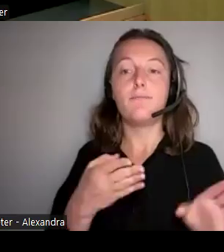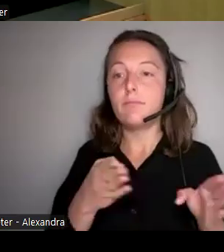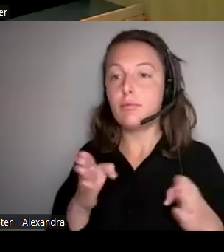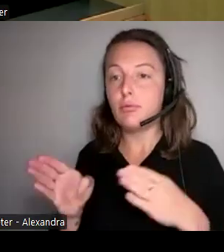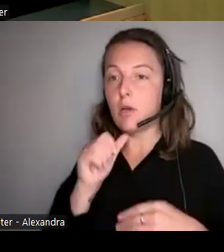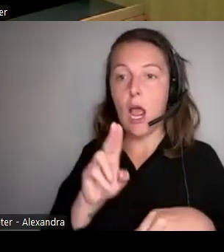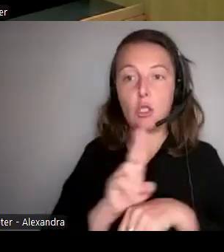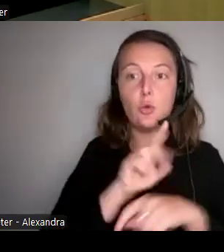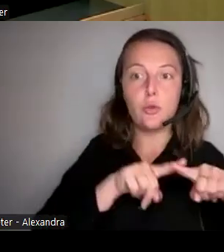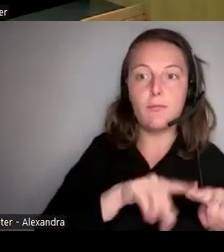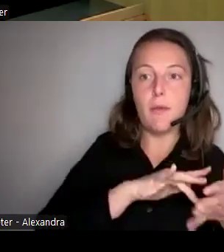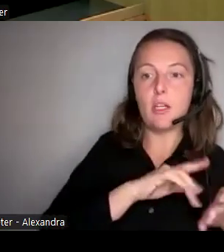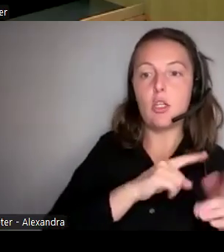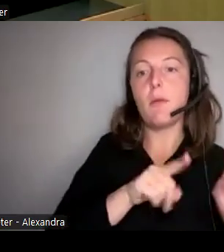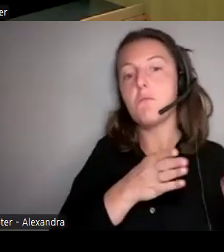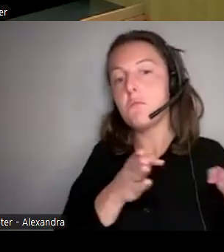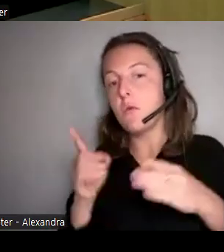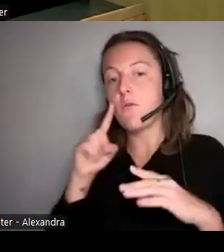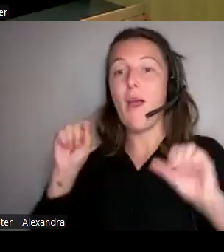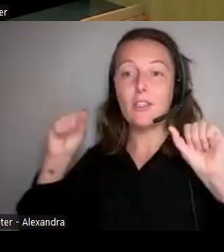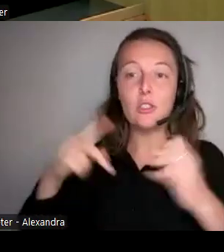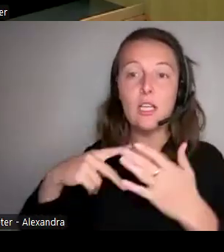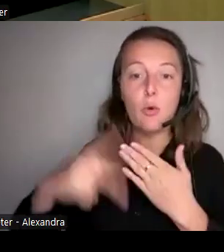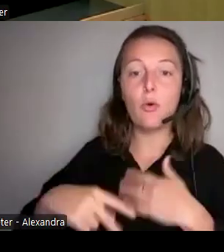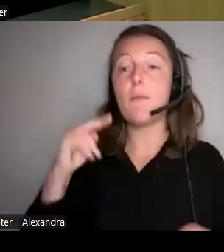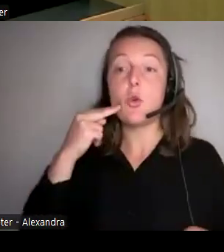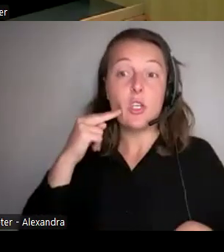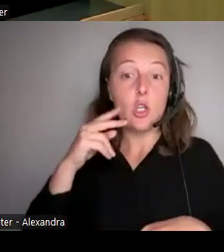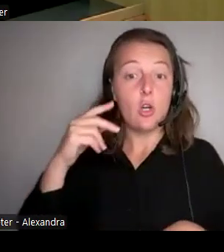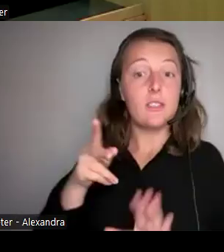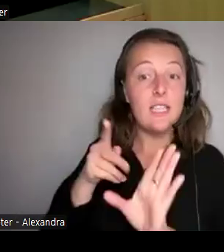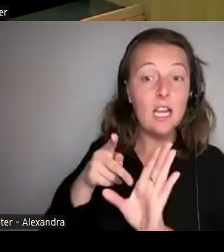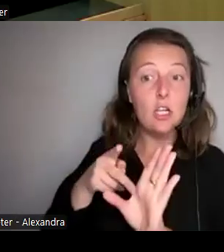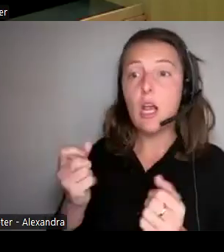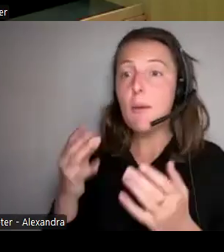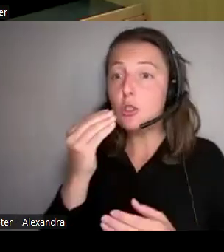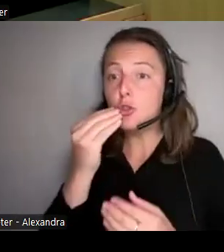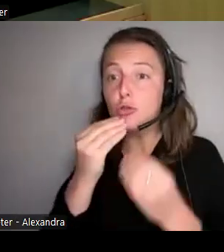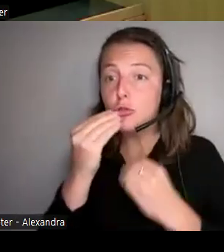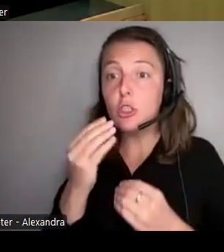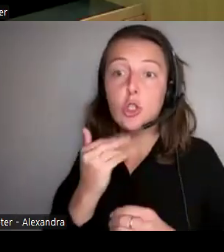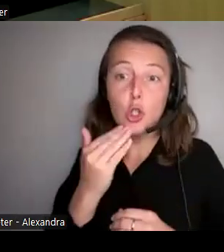um, uh, nutritional psychiatry, how much sugar do you eat? Does it impact your, you know,